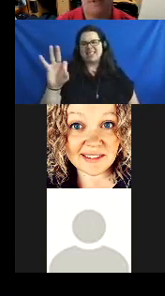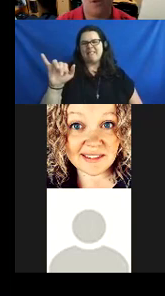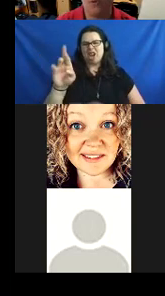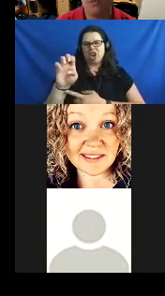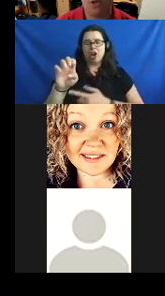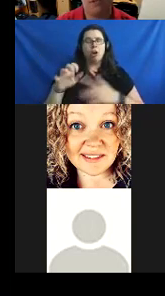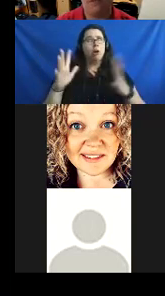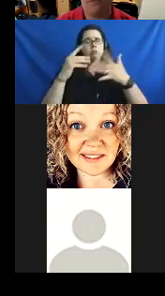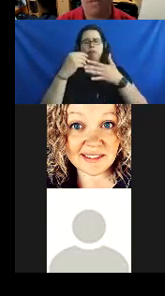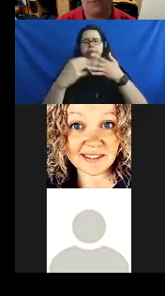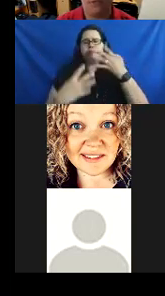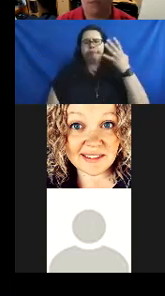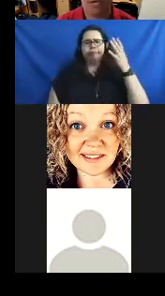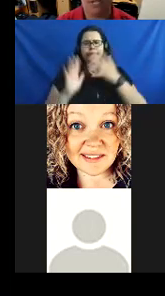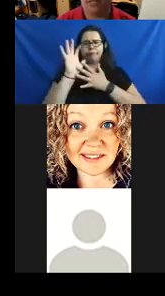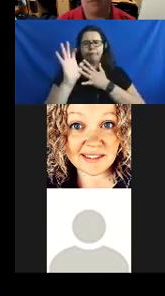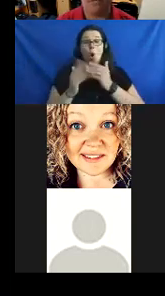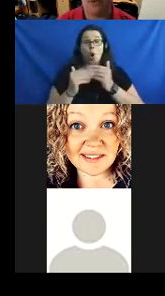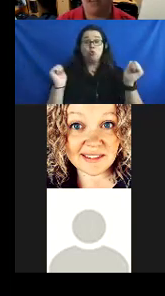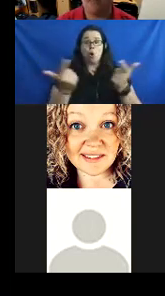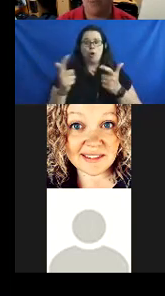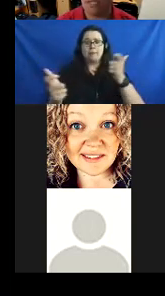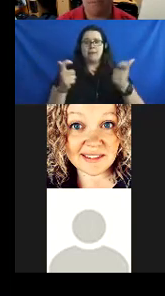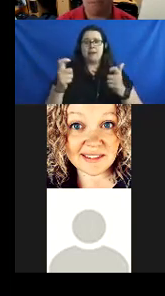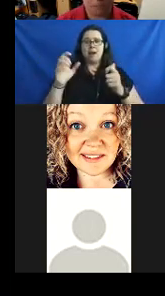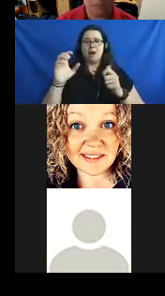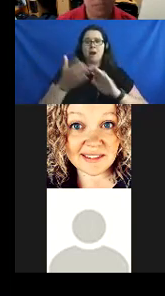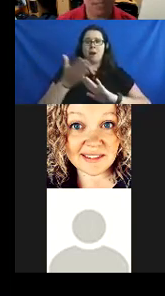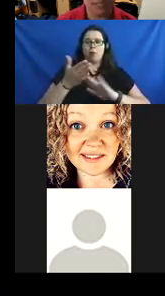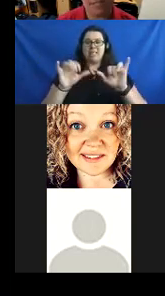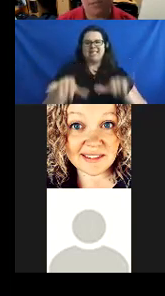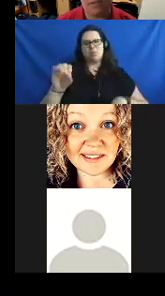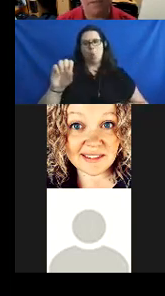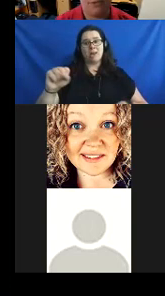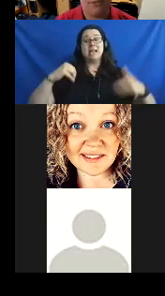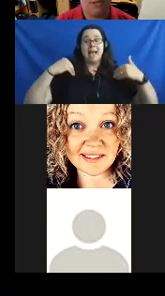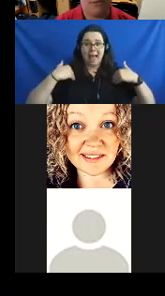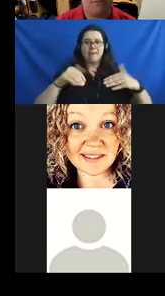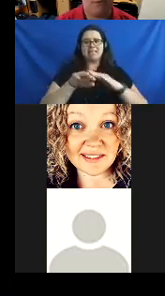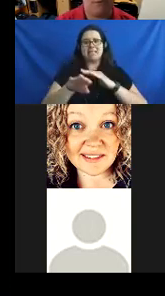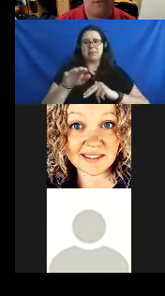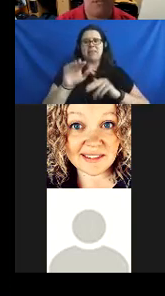ALMOST ALL OF THE MAJOR OPERATING SYSTEMS HAVE BUILT-IN ACCESSIBILITY FEATURES NOT ONLY FOR SCREEN